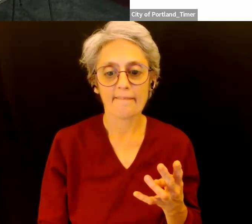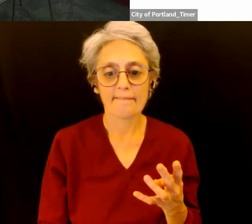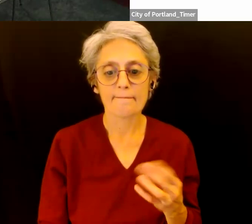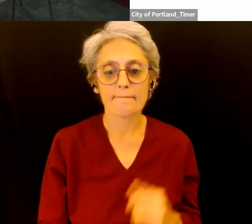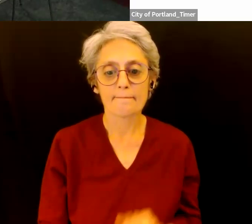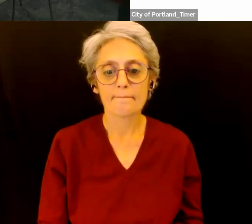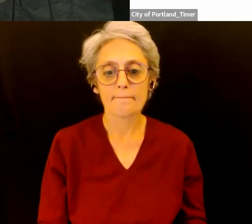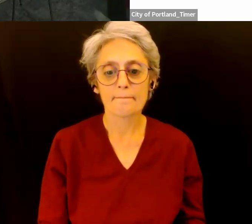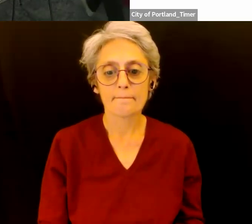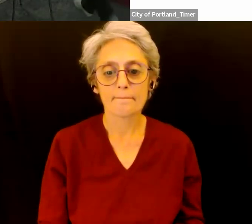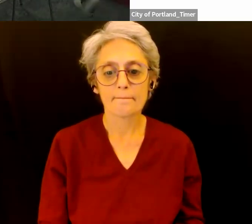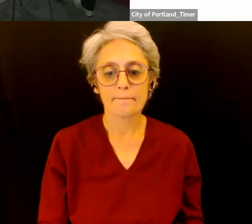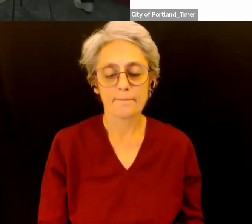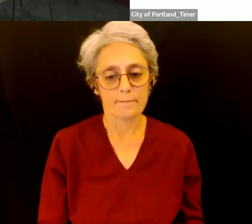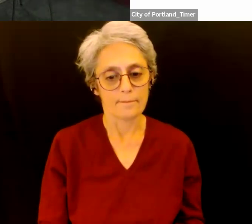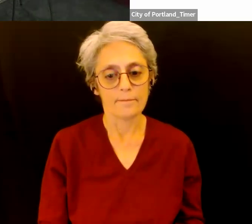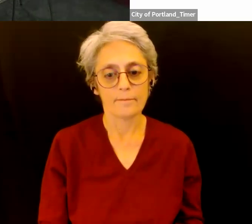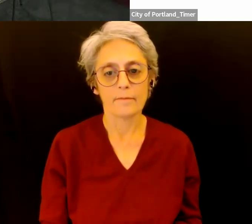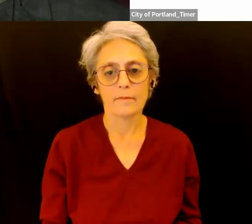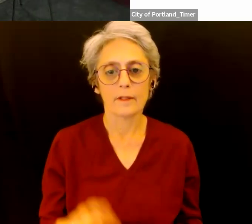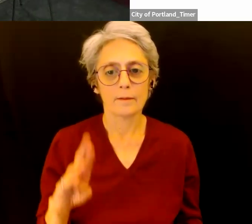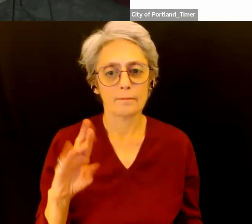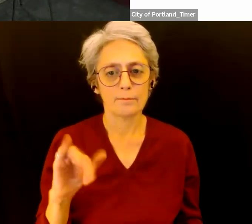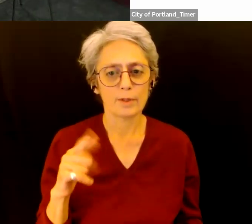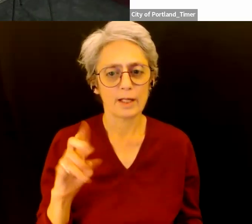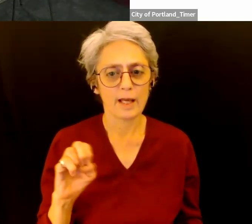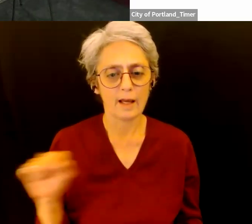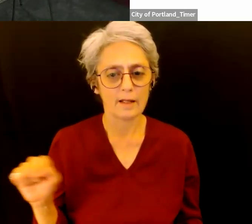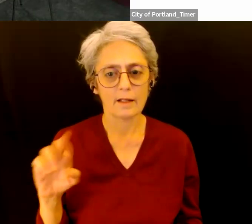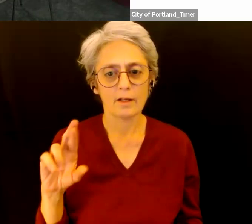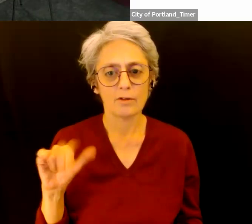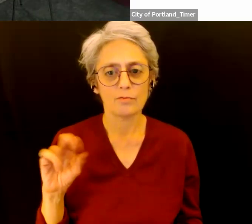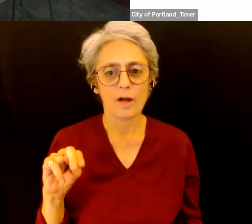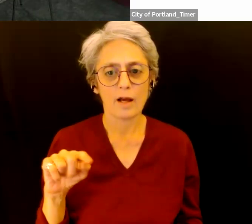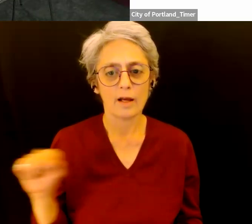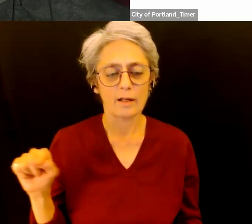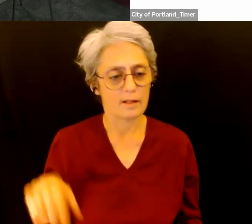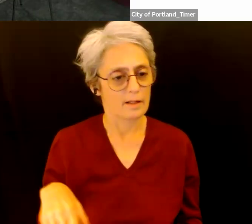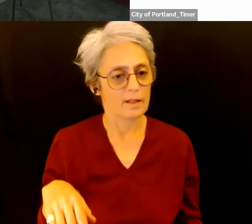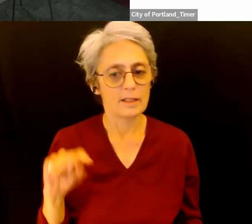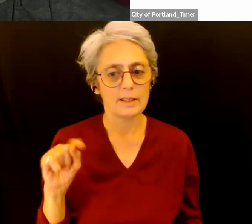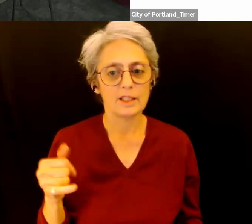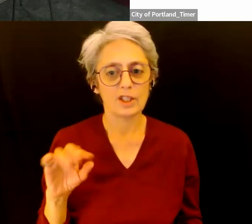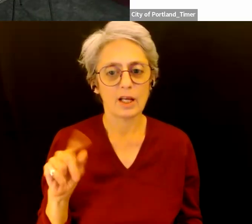Brigade McGrath. Ryan Hashigan and TJ Anderson.